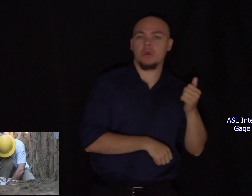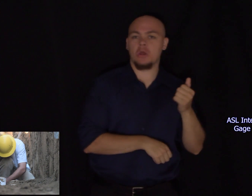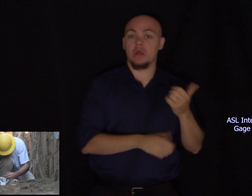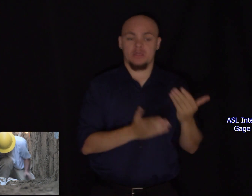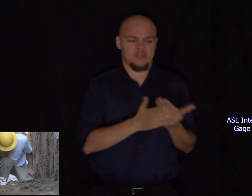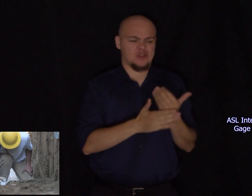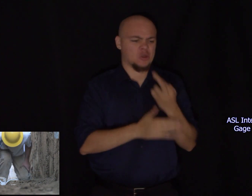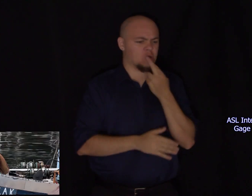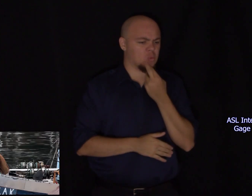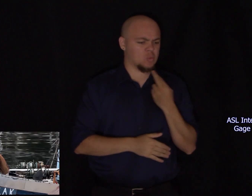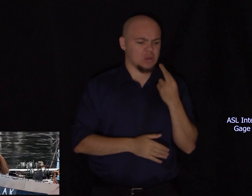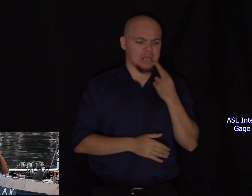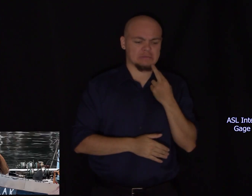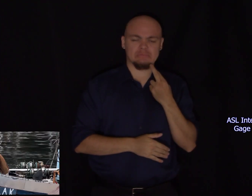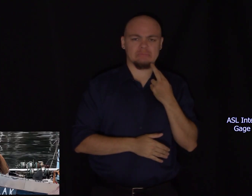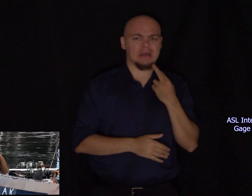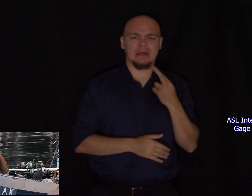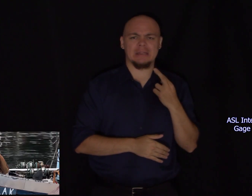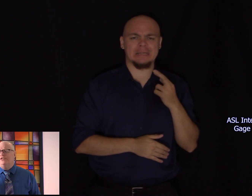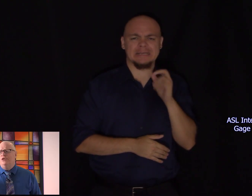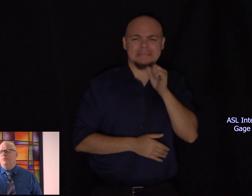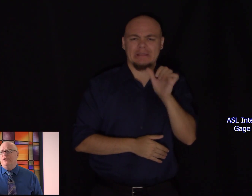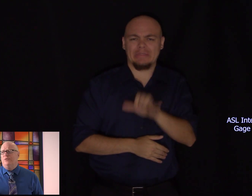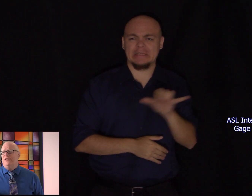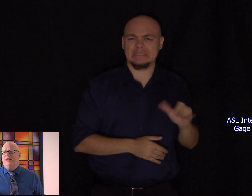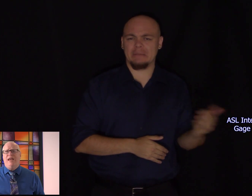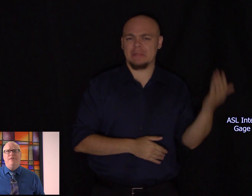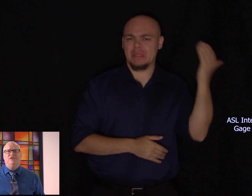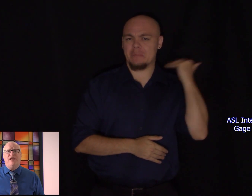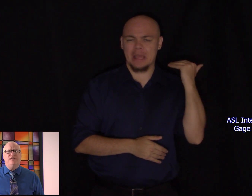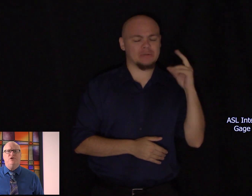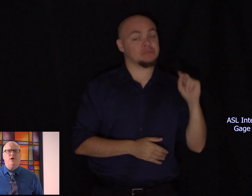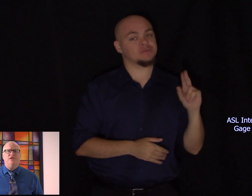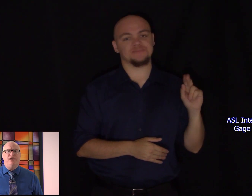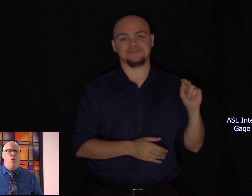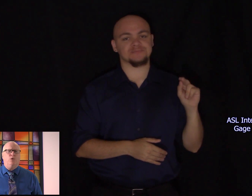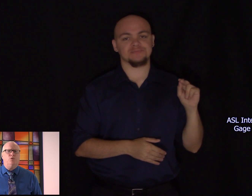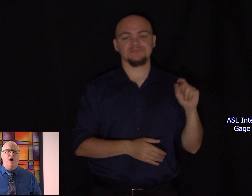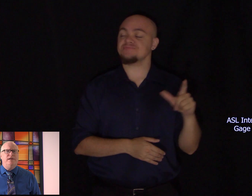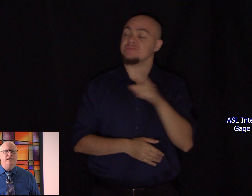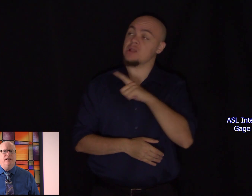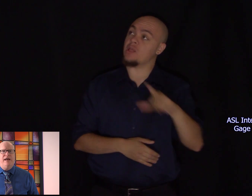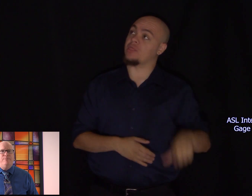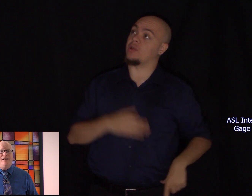other jobs were better or oh this new restaurant that came in is not as good as the old one but